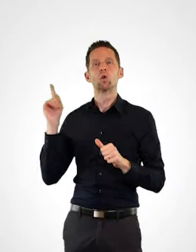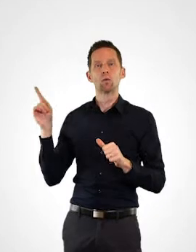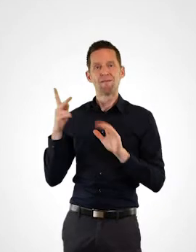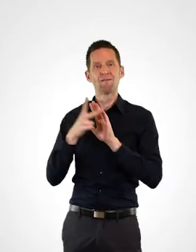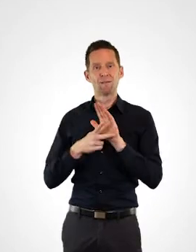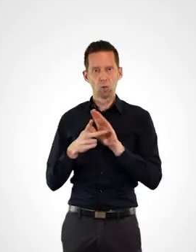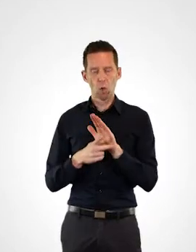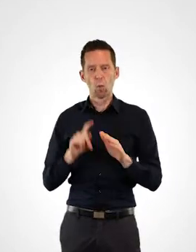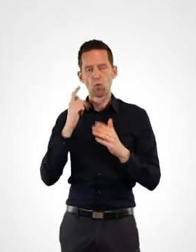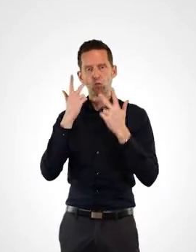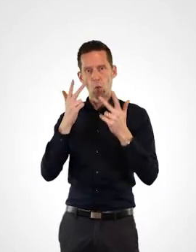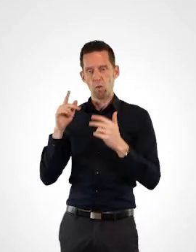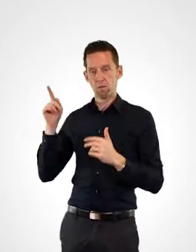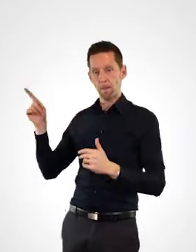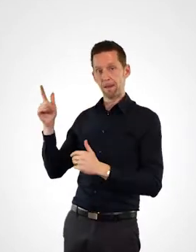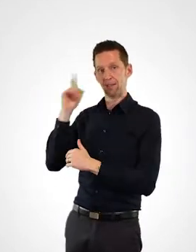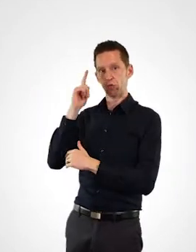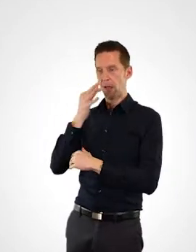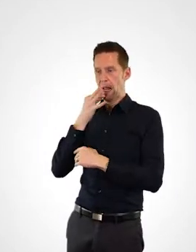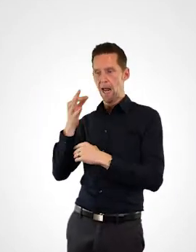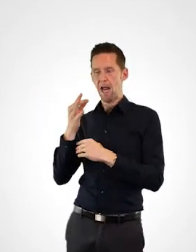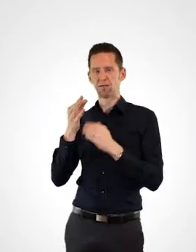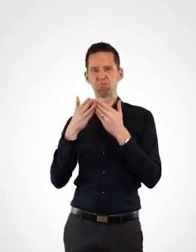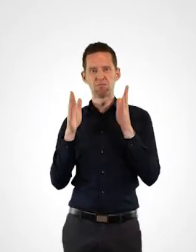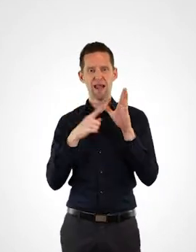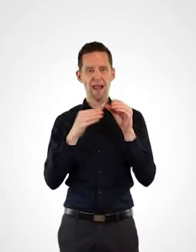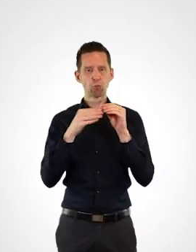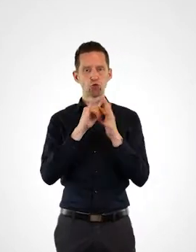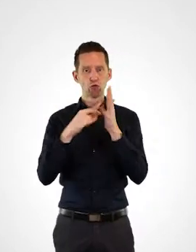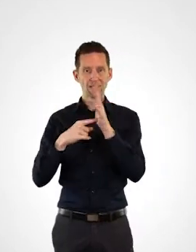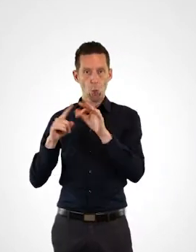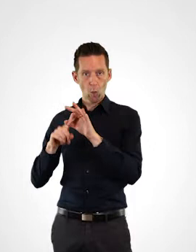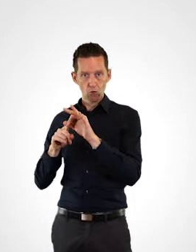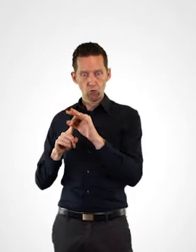The first one will show you the teacher asking an abstract question and